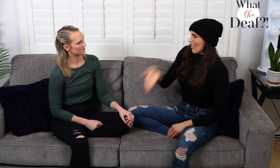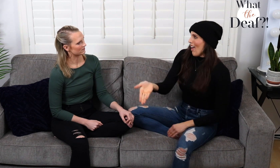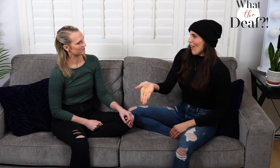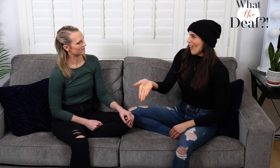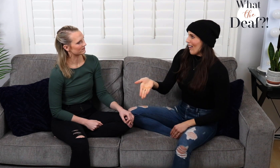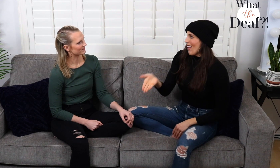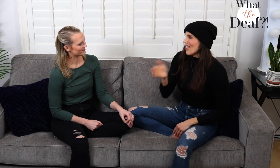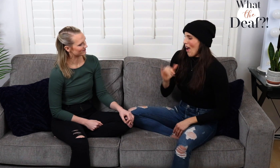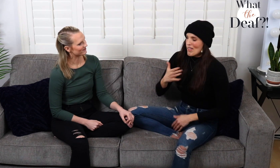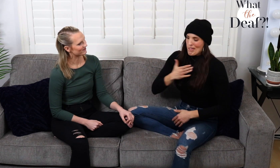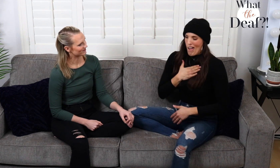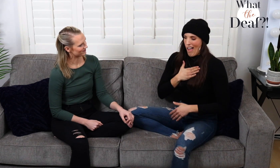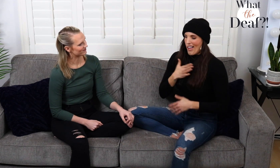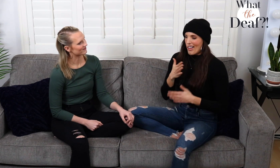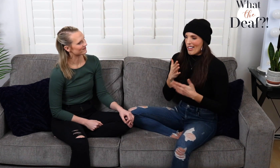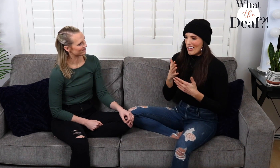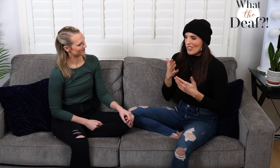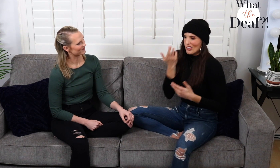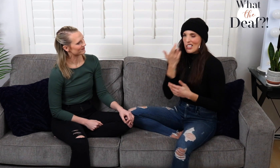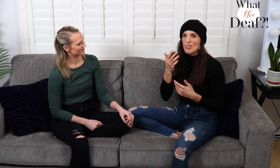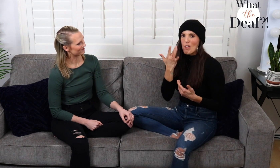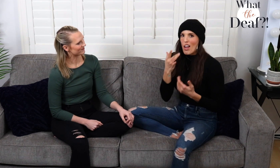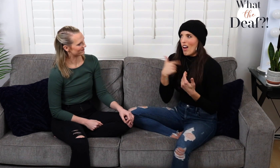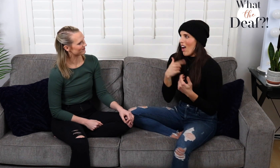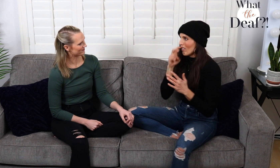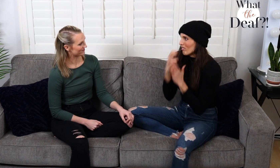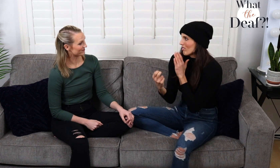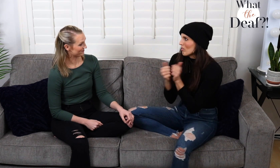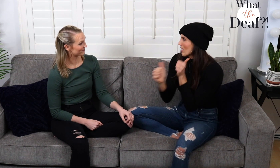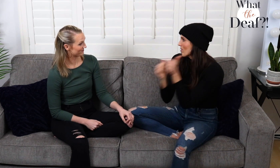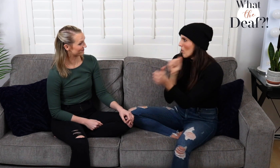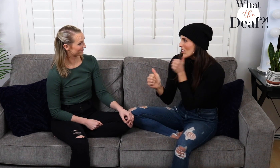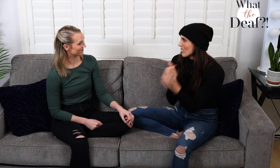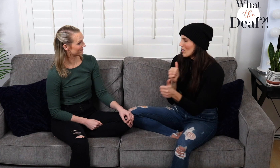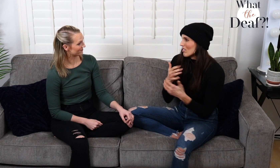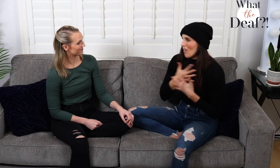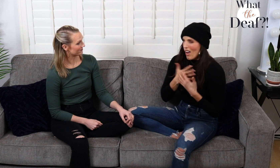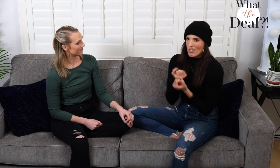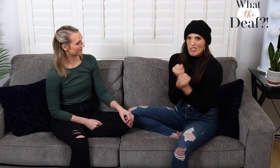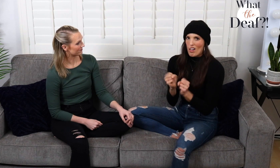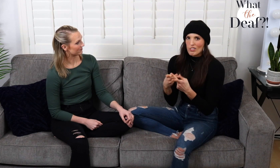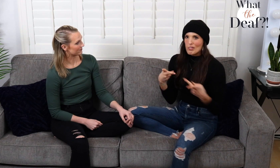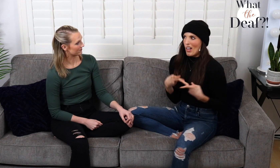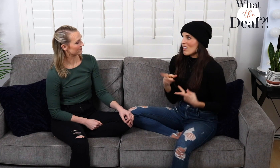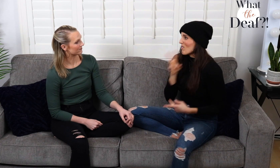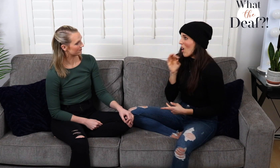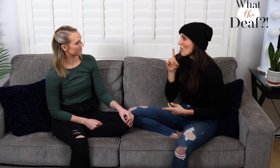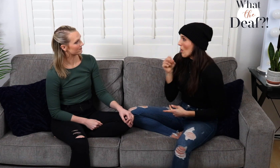my skills there on the court and that's the reason why I fell in love with sports. It was my safe space.